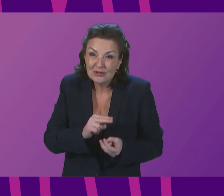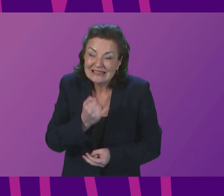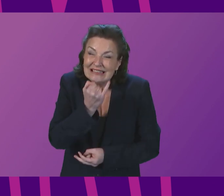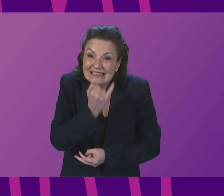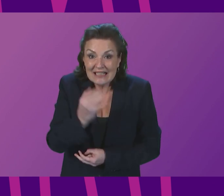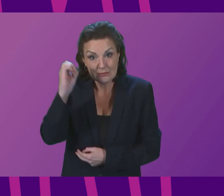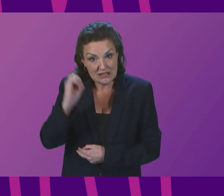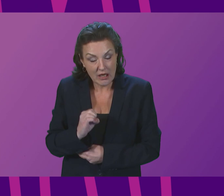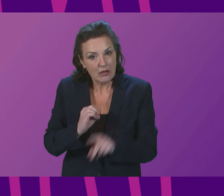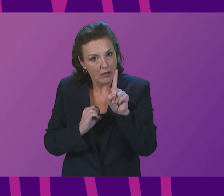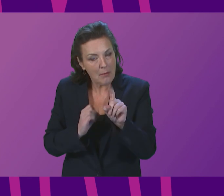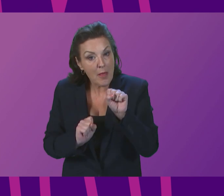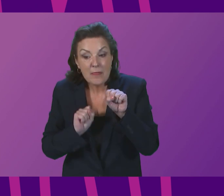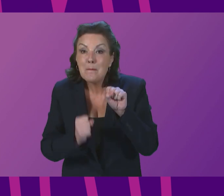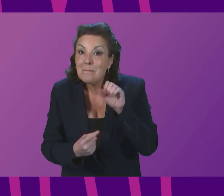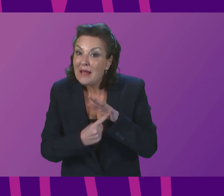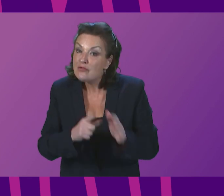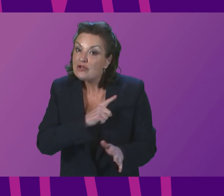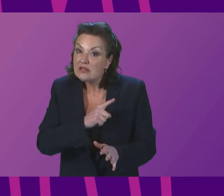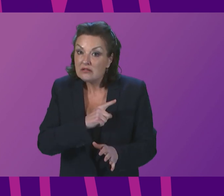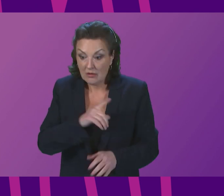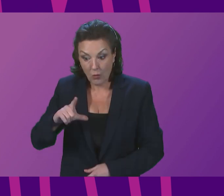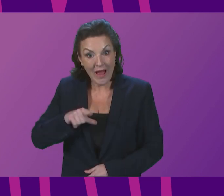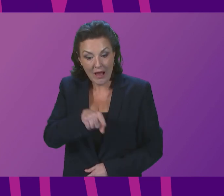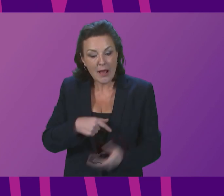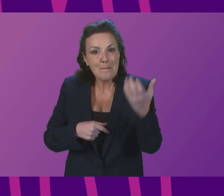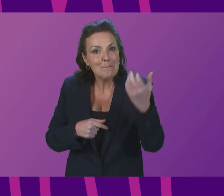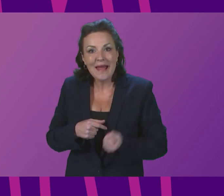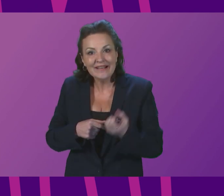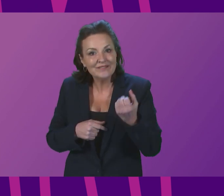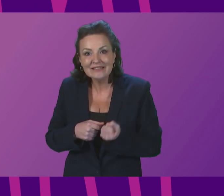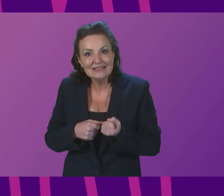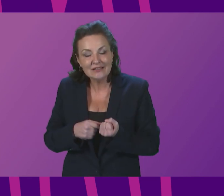The main reason for that is the failure to uprate benefits by more than 3.1 per cent.